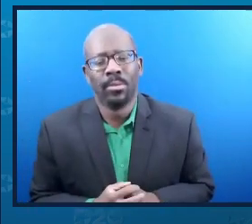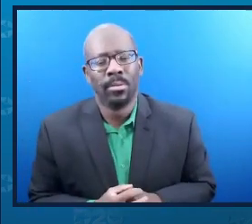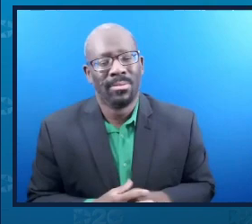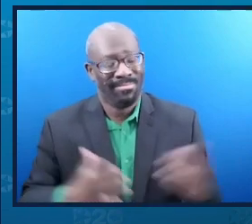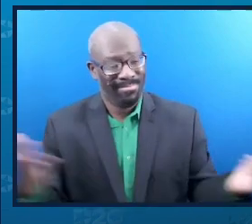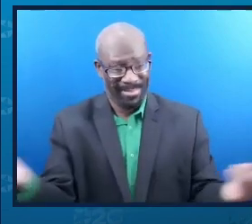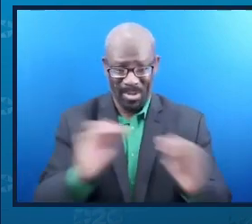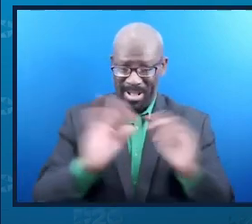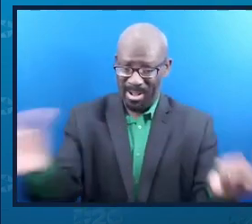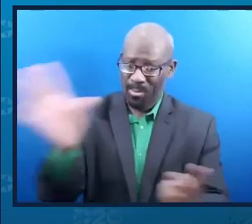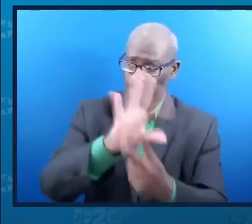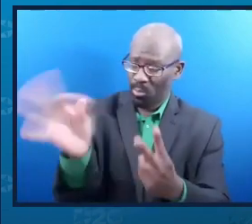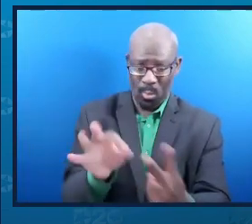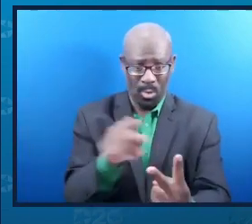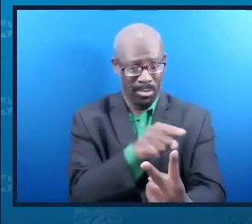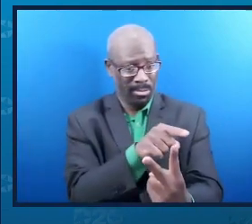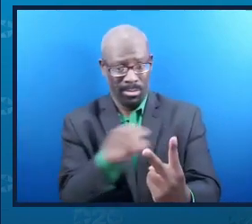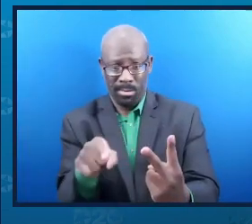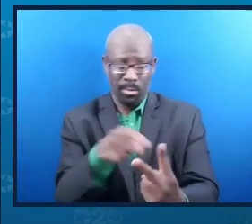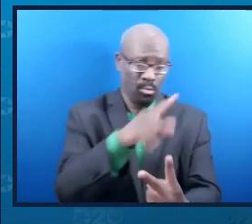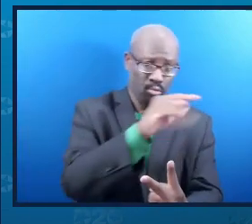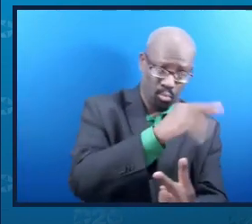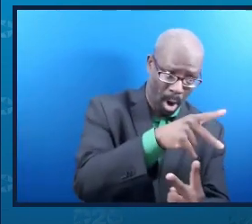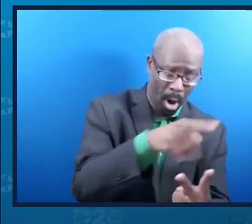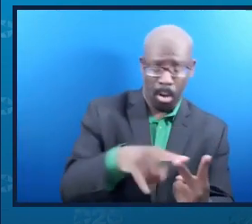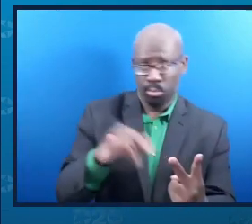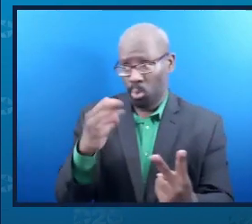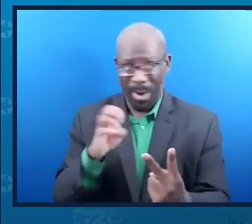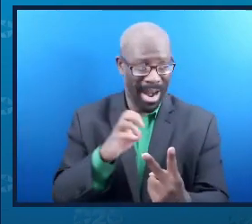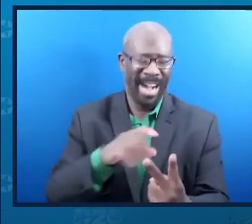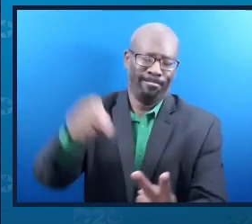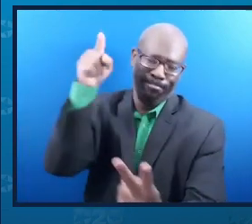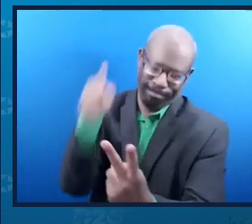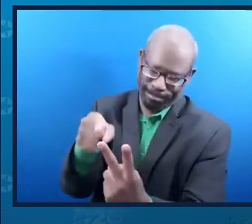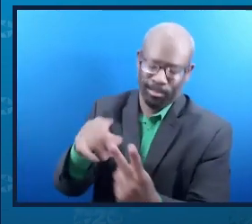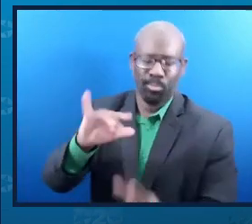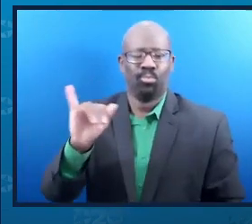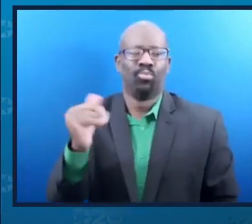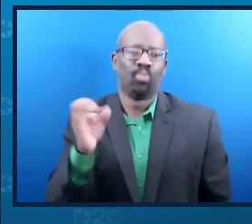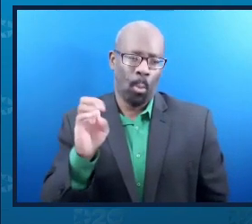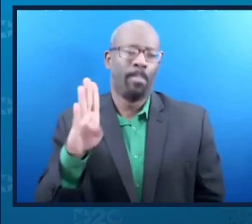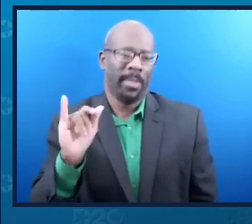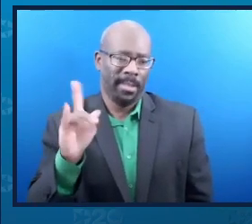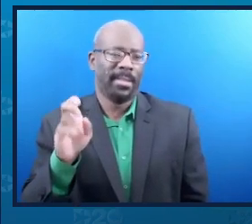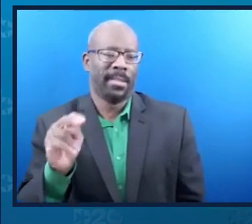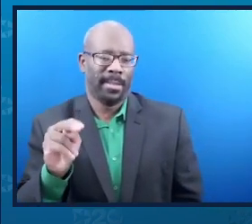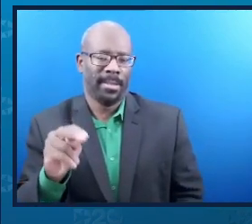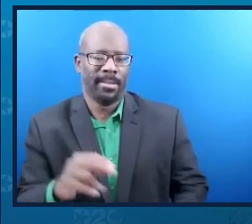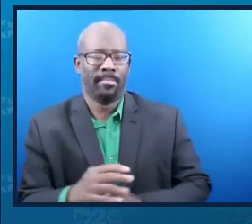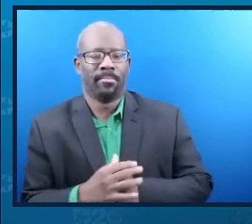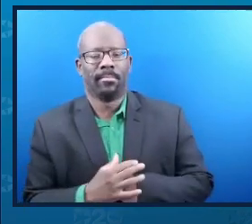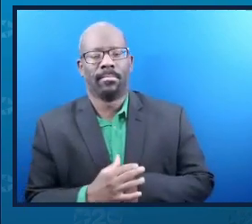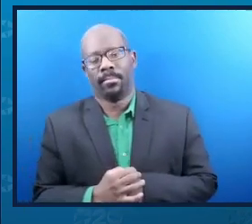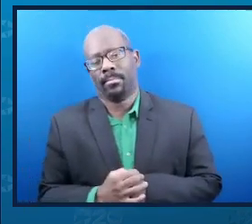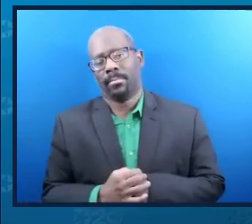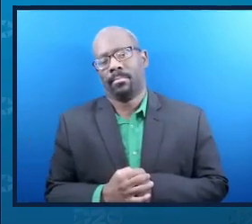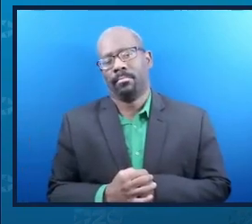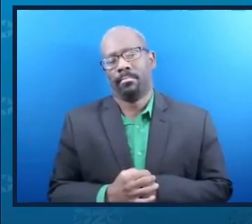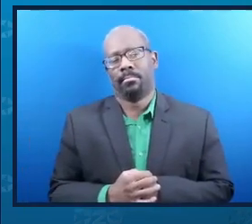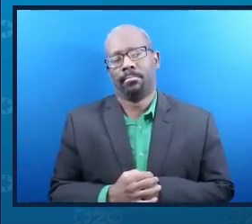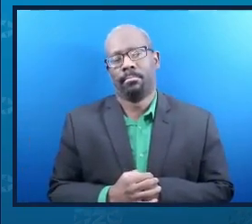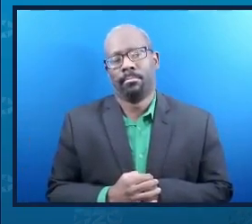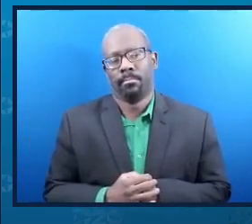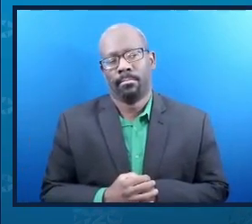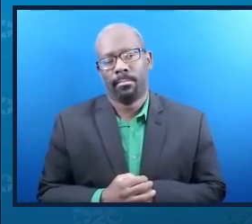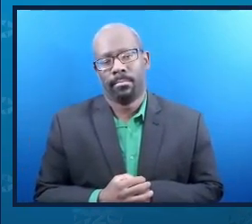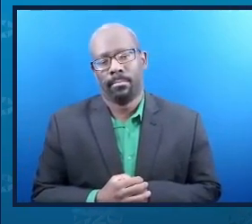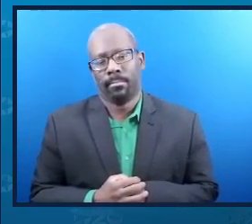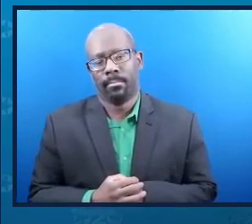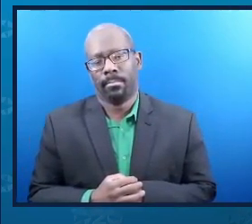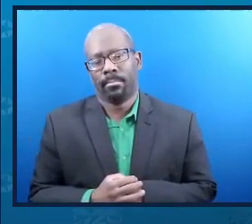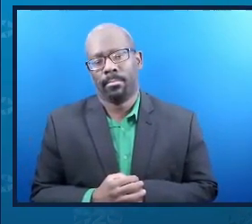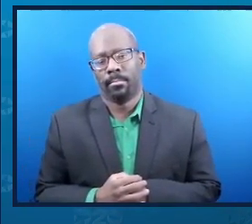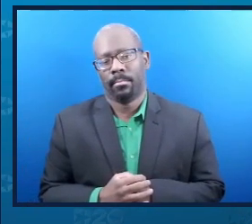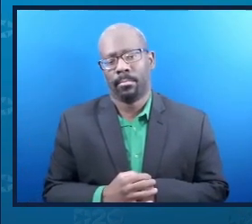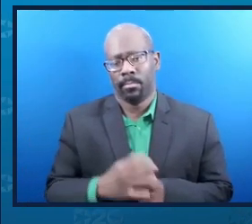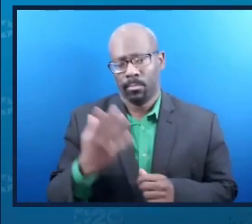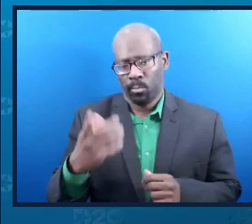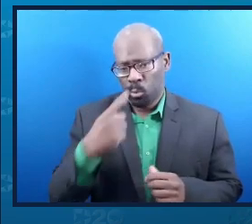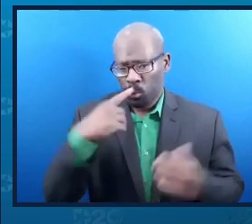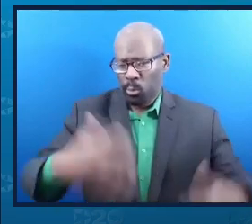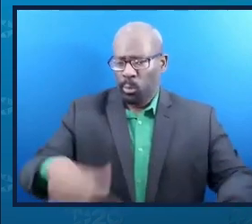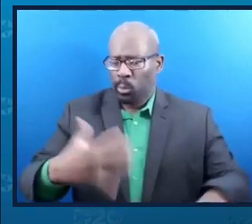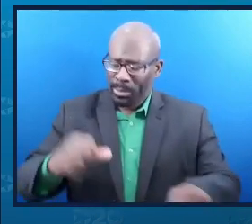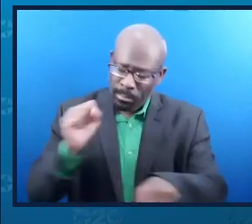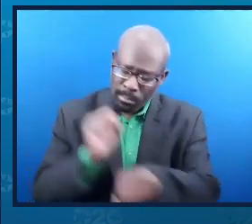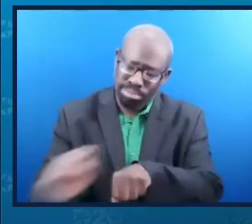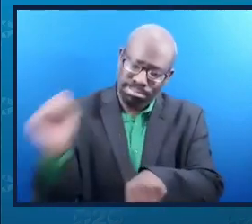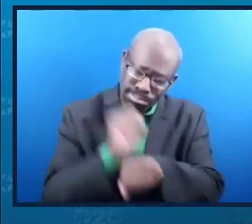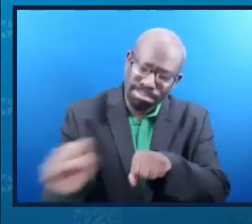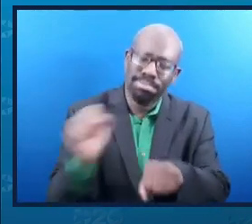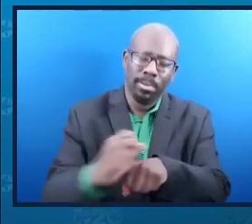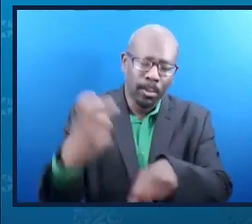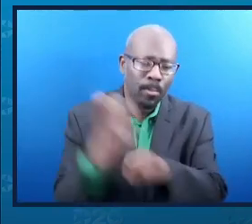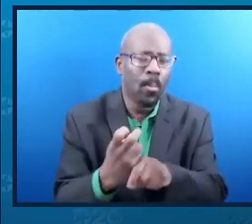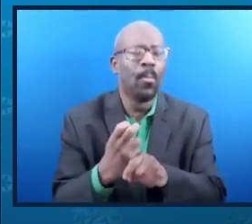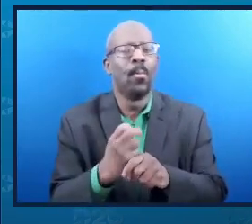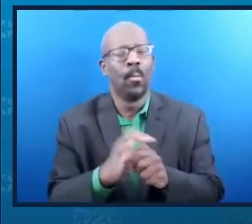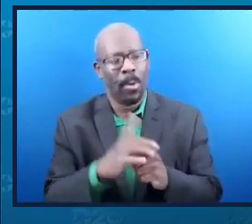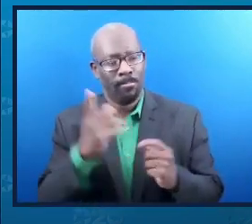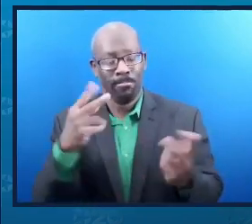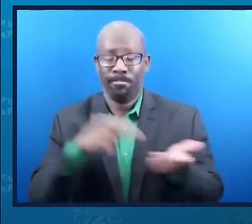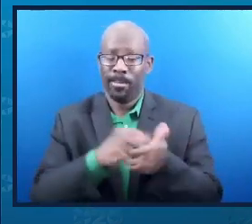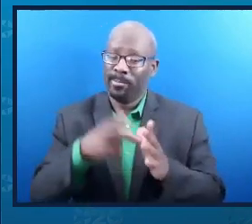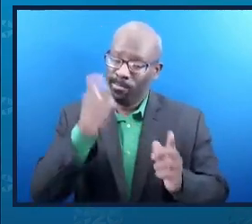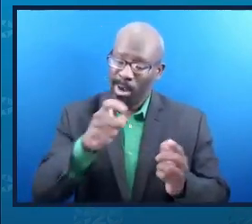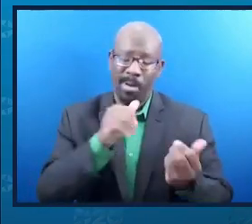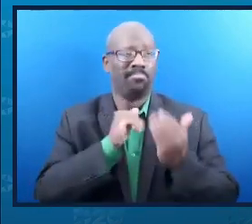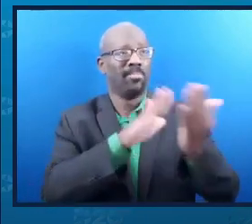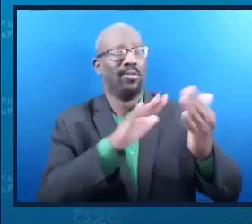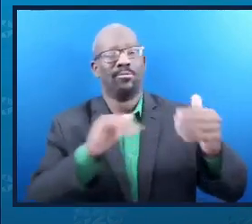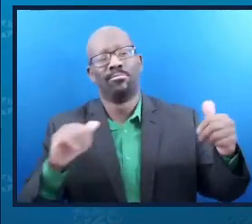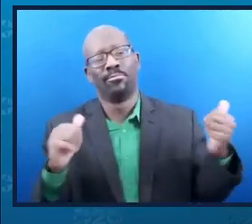THE CHOICE IS JOE BIDEN.